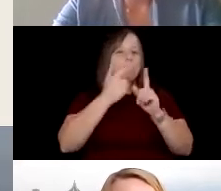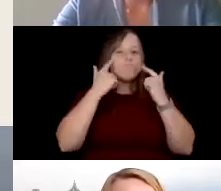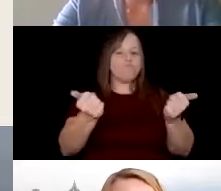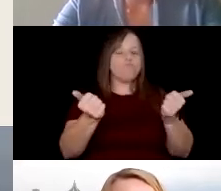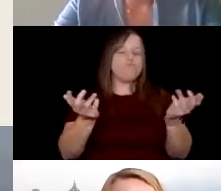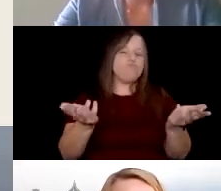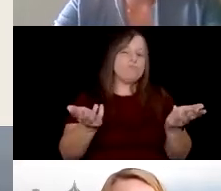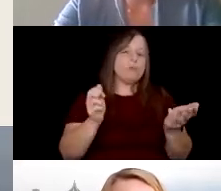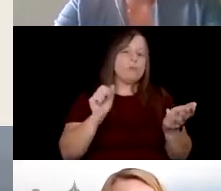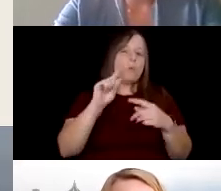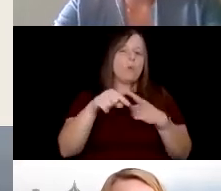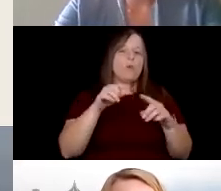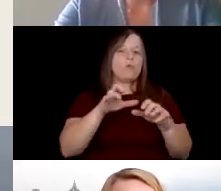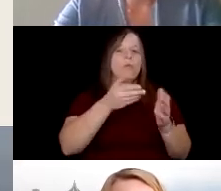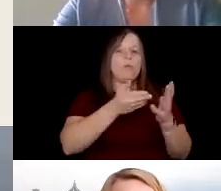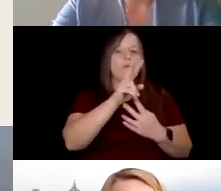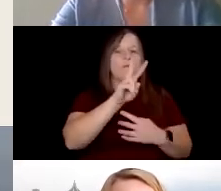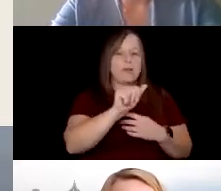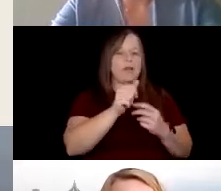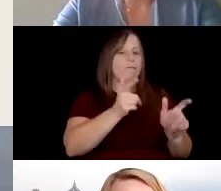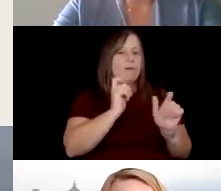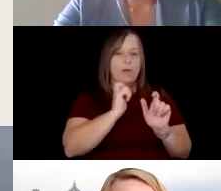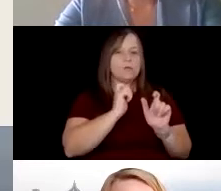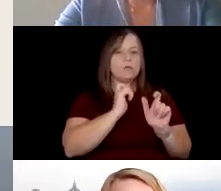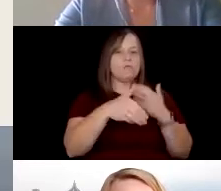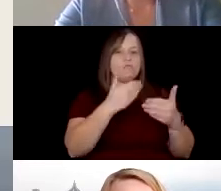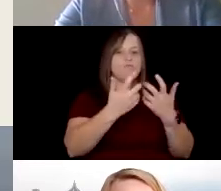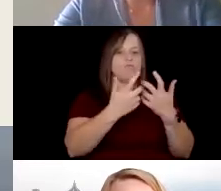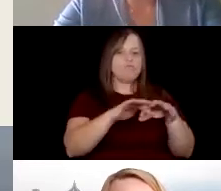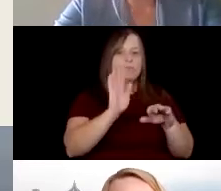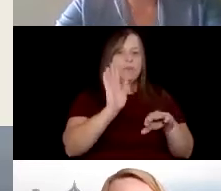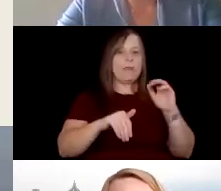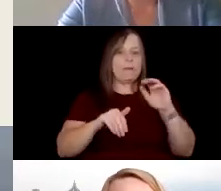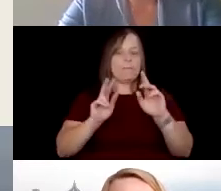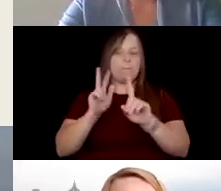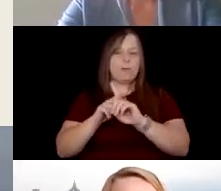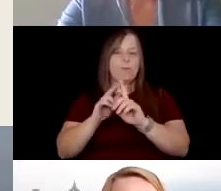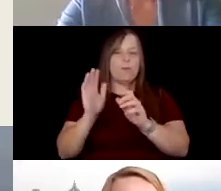Because when you do that, it's through the VA, it's gonna be faster and more efficient than applying for a full discharge upgrade.